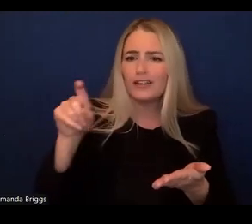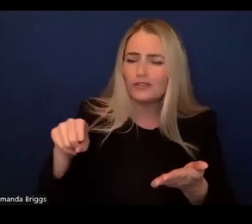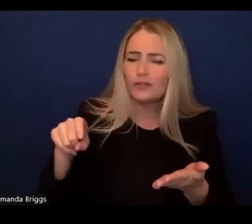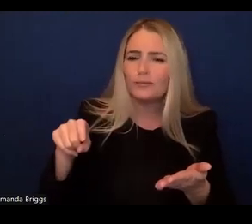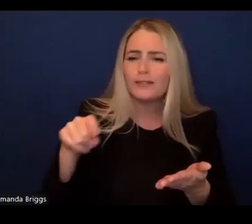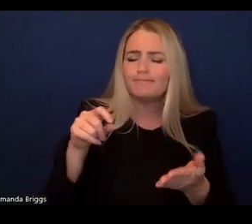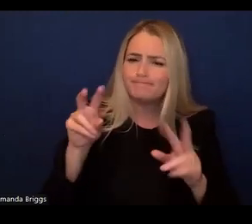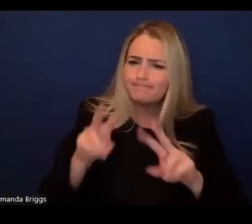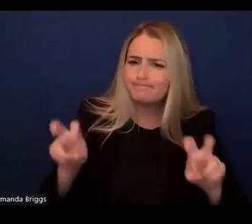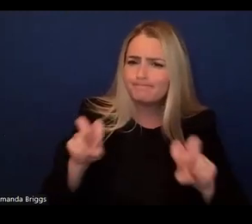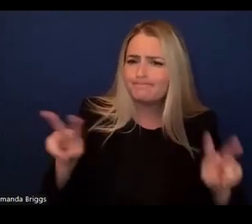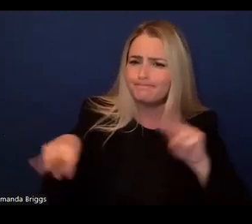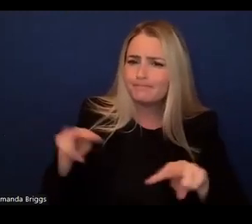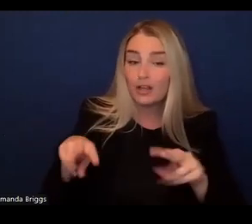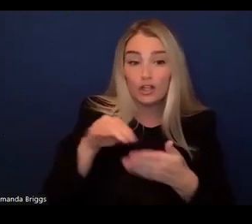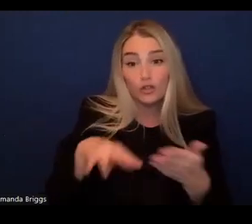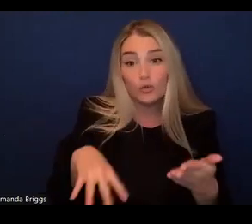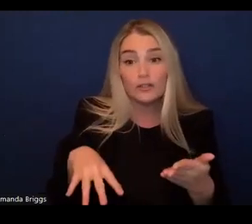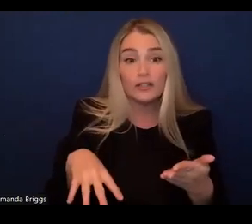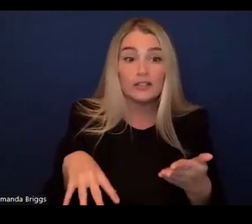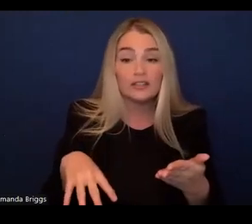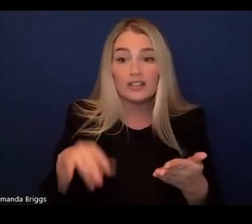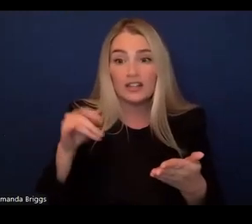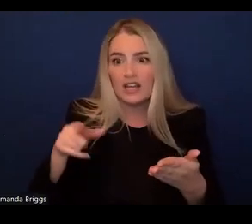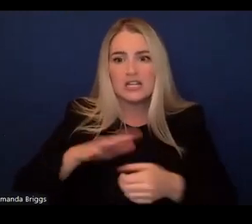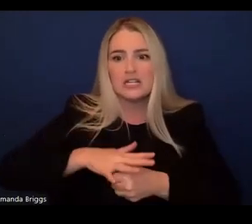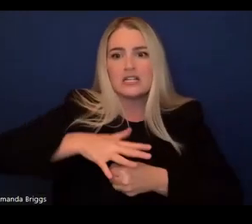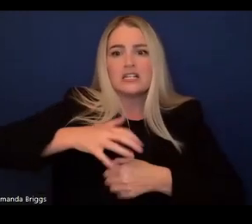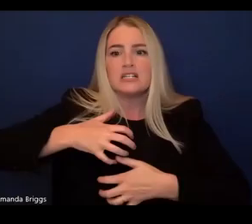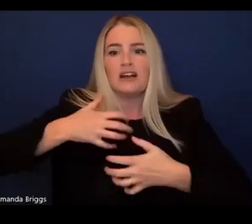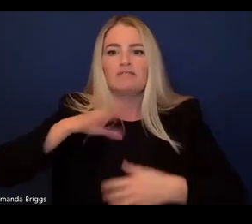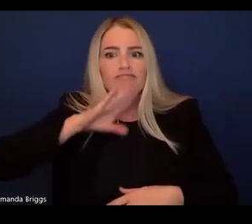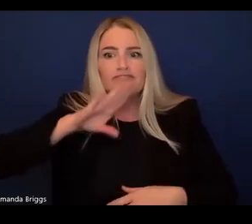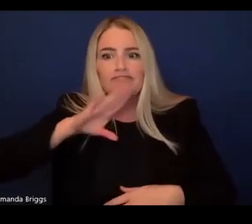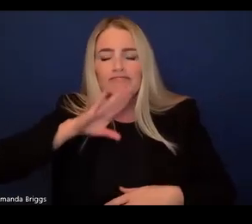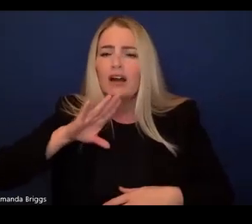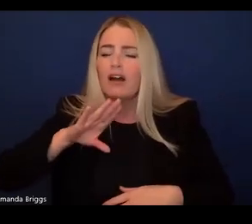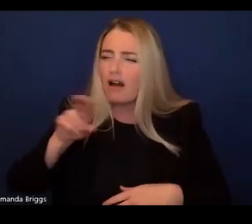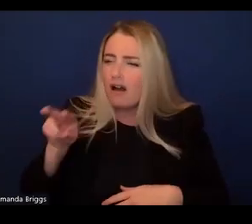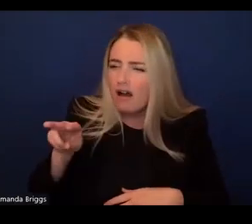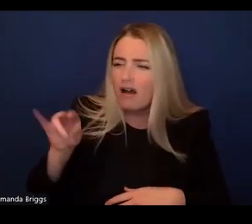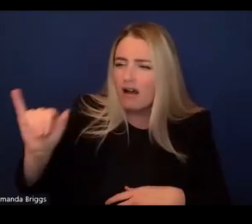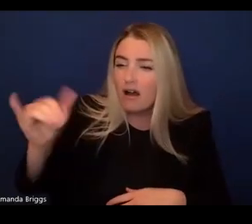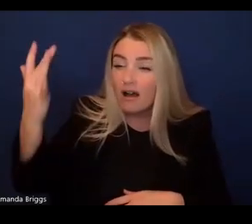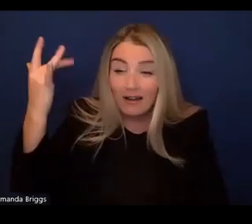does the student need a you know, the student is getting frustrated. Instead, again, they should look at maybe the student needs breaks.